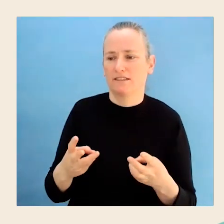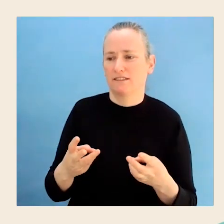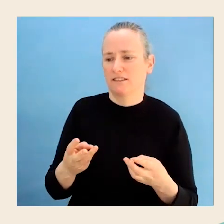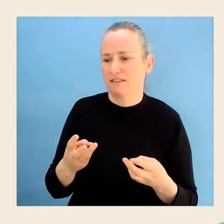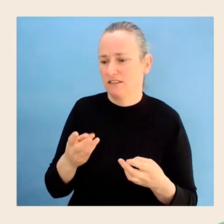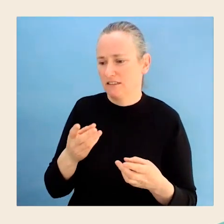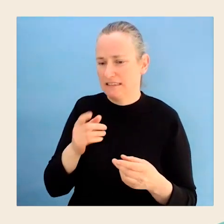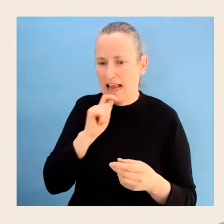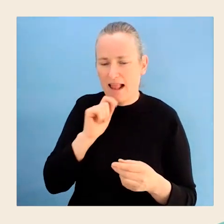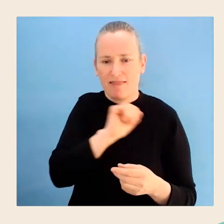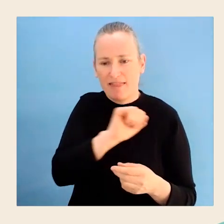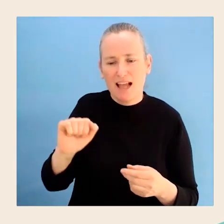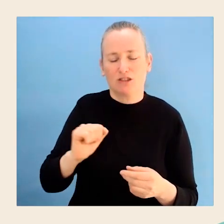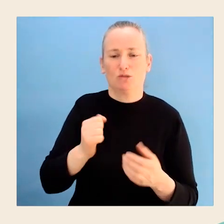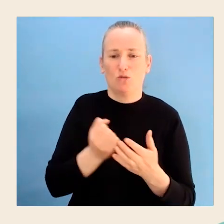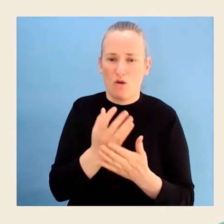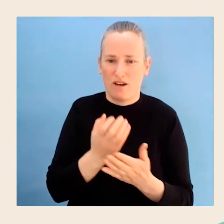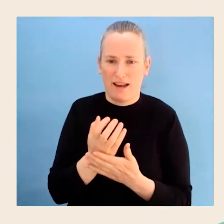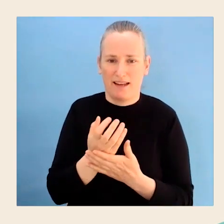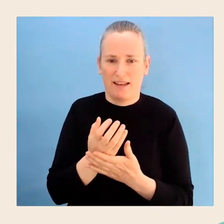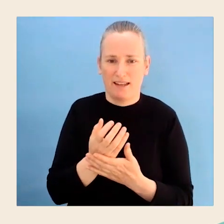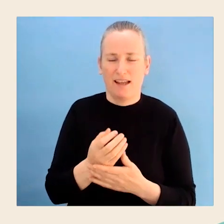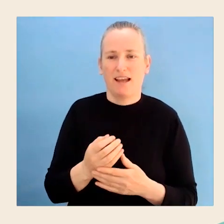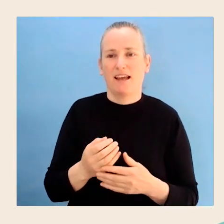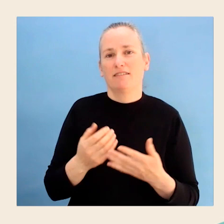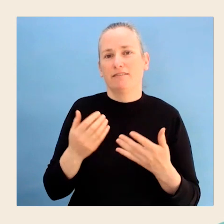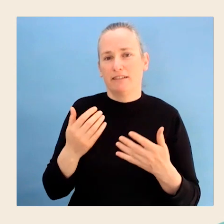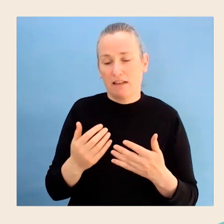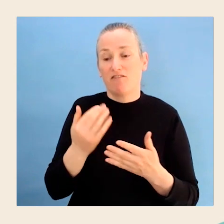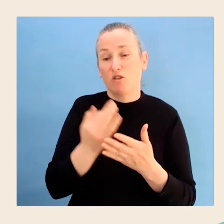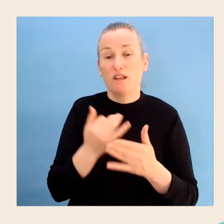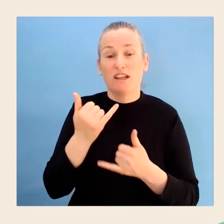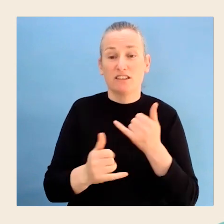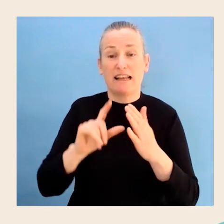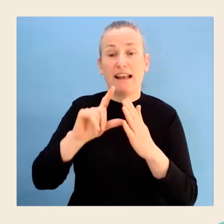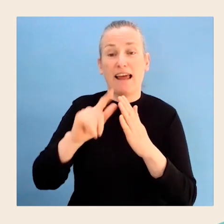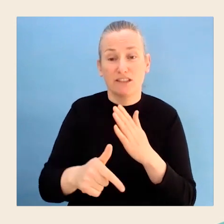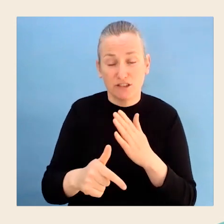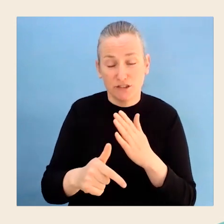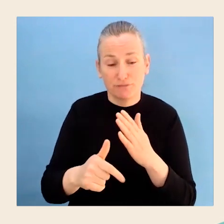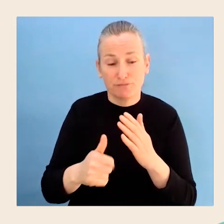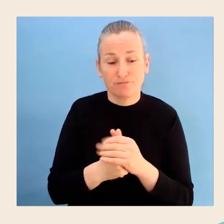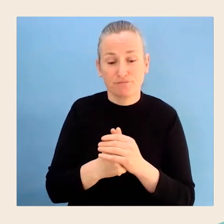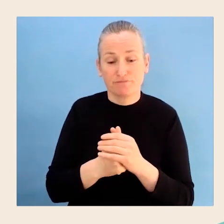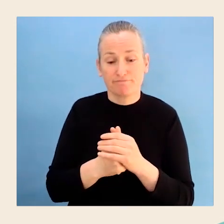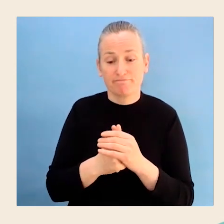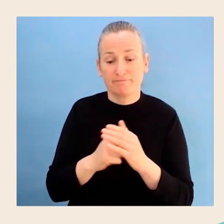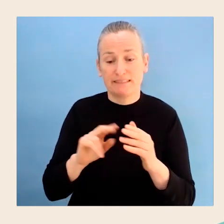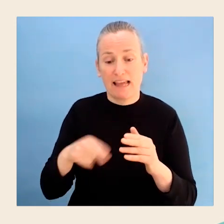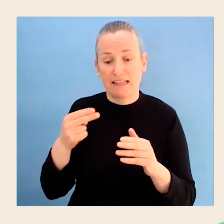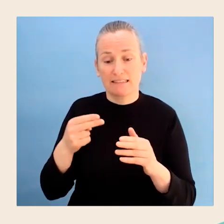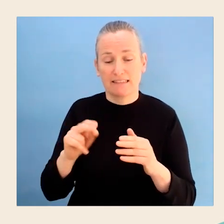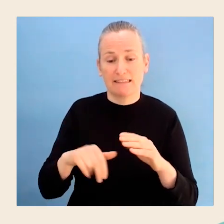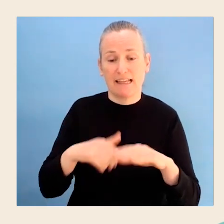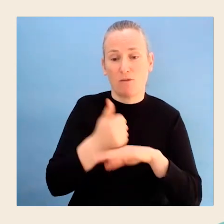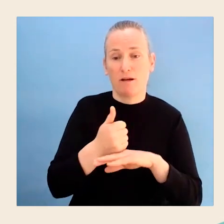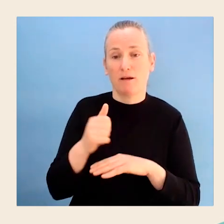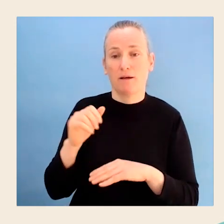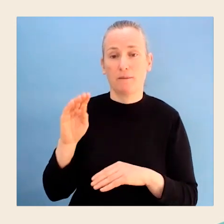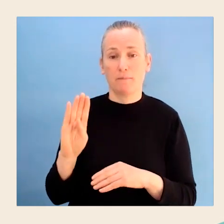They wanted to tell their own story. And then a few years later, I branched out. I have a blog.